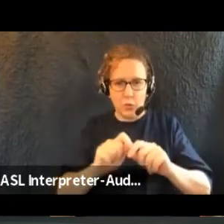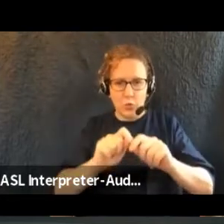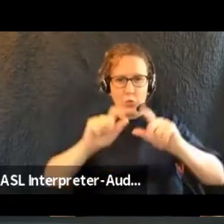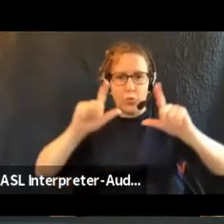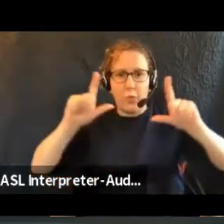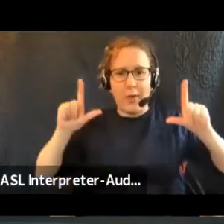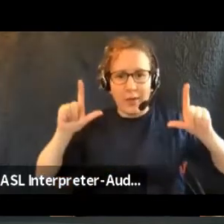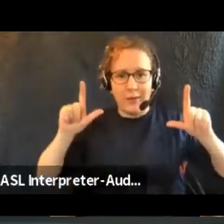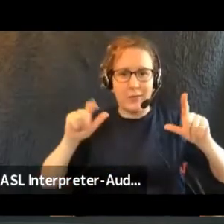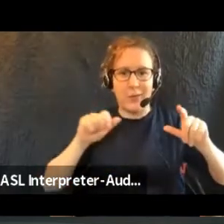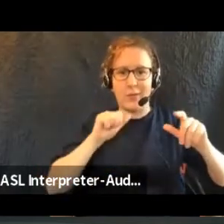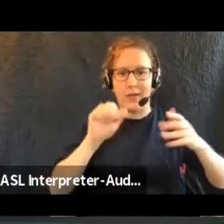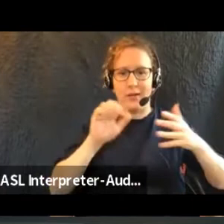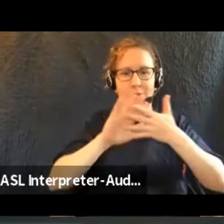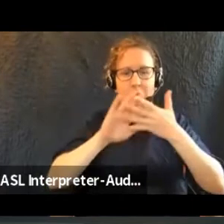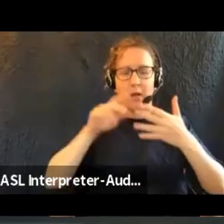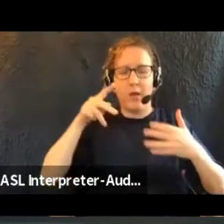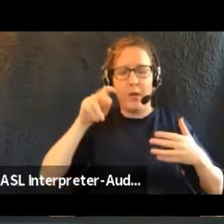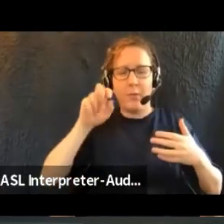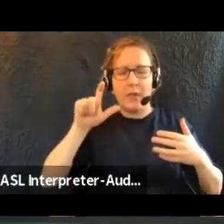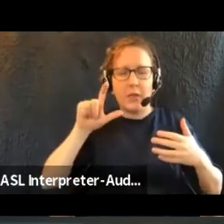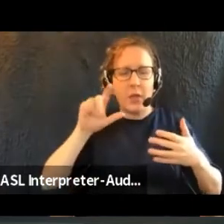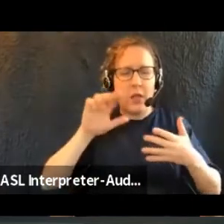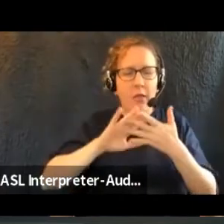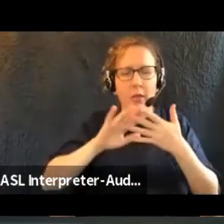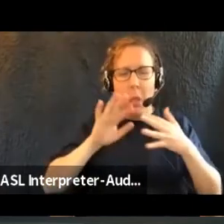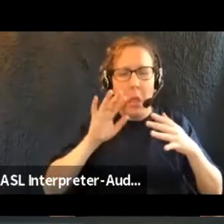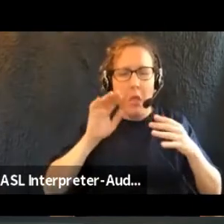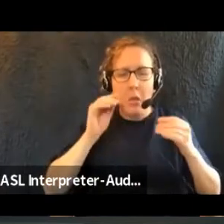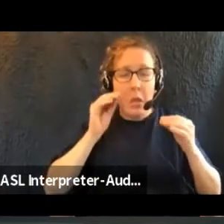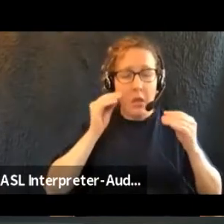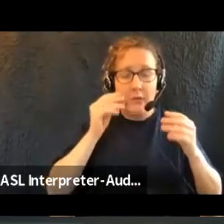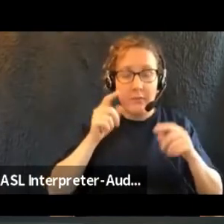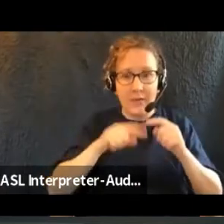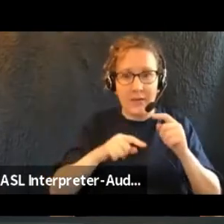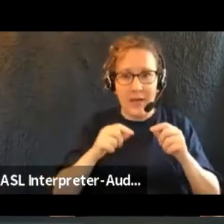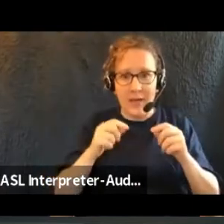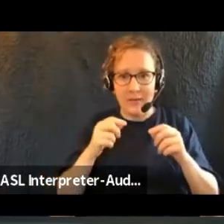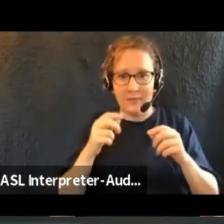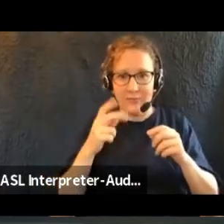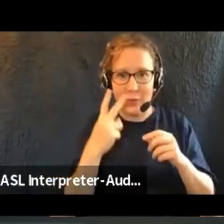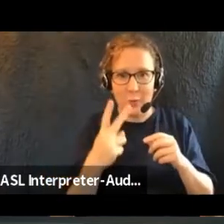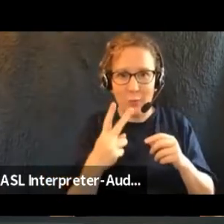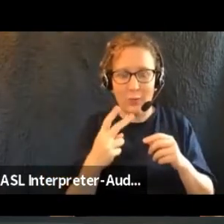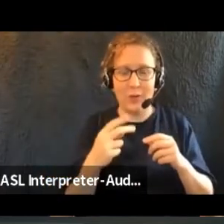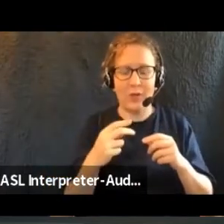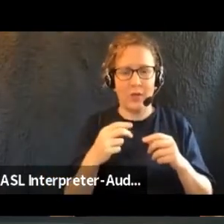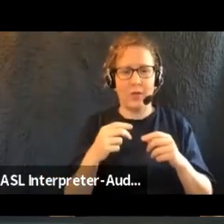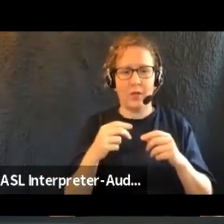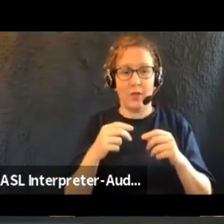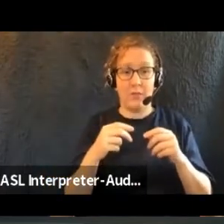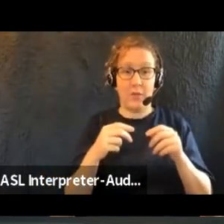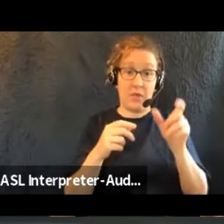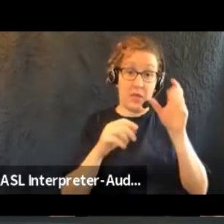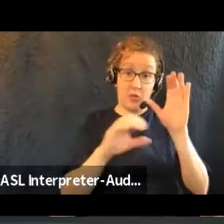and becoming unviewable and sometimes re-creating text that's along side a graphic so it's easier